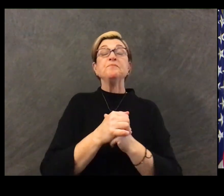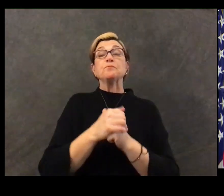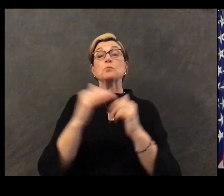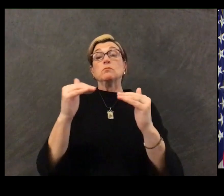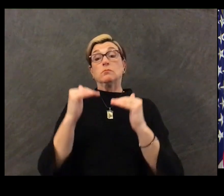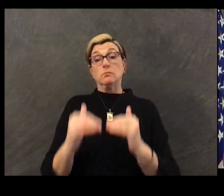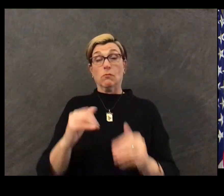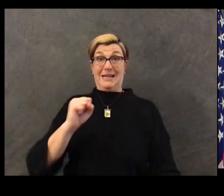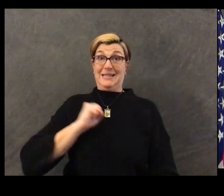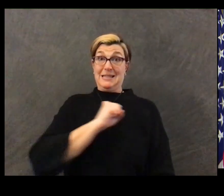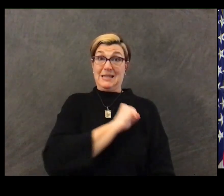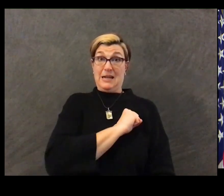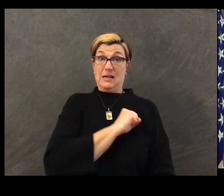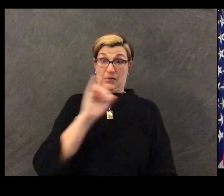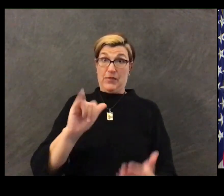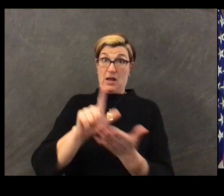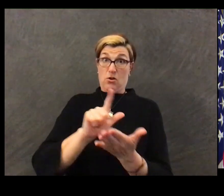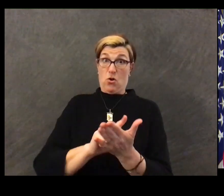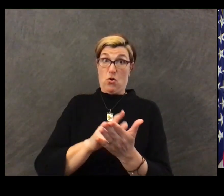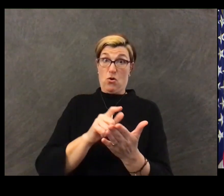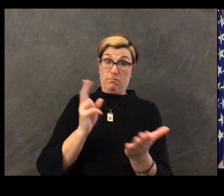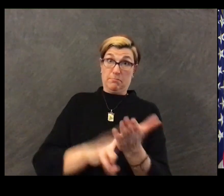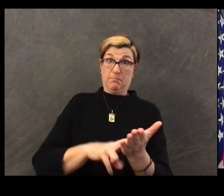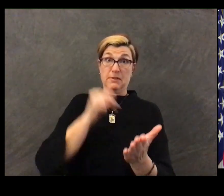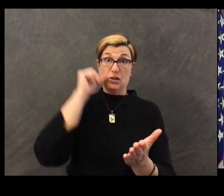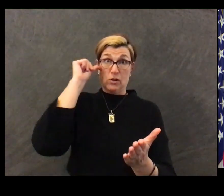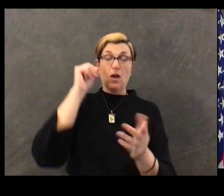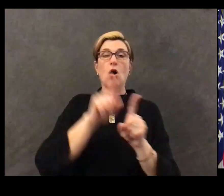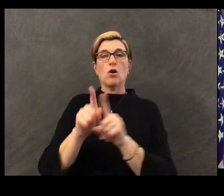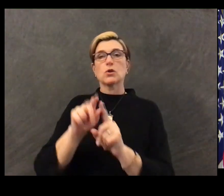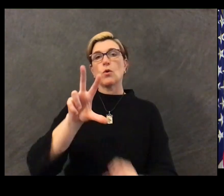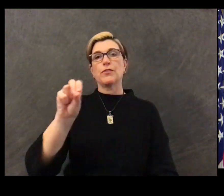yesterday also reserves 30 billion dollars in loans for small financial